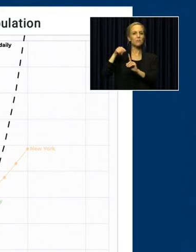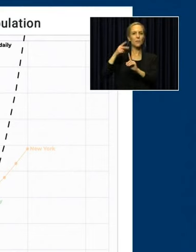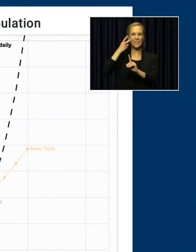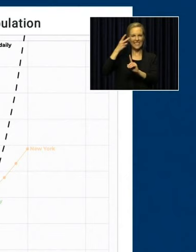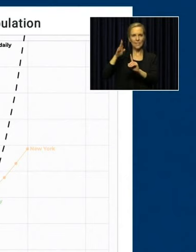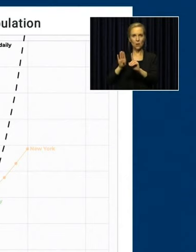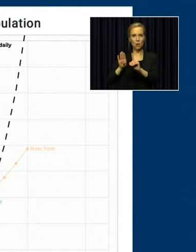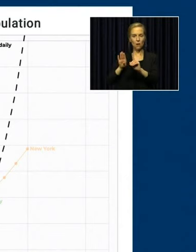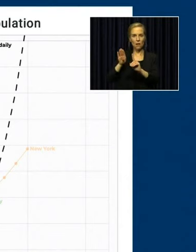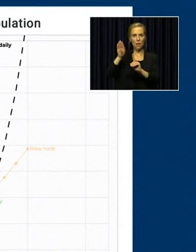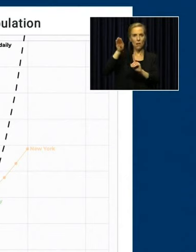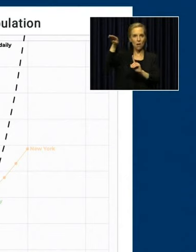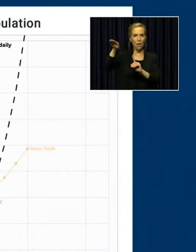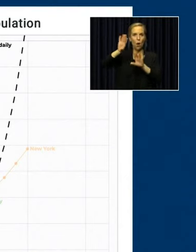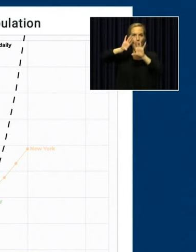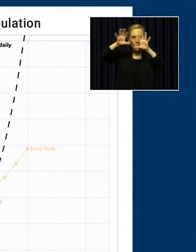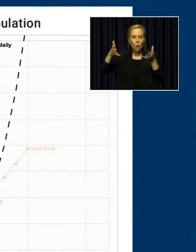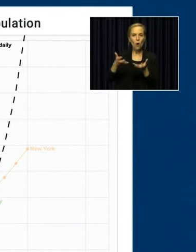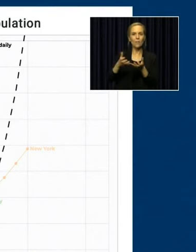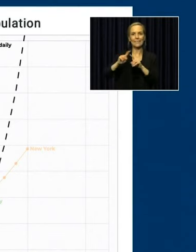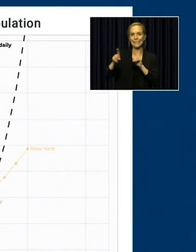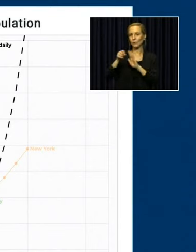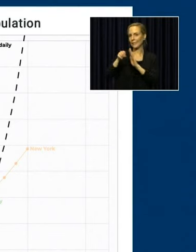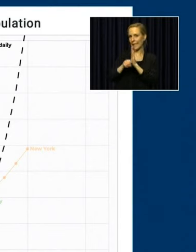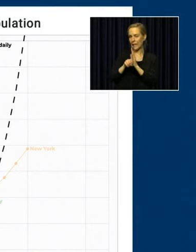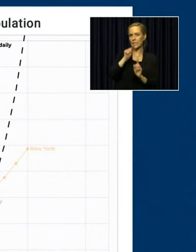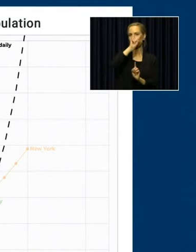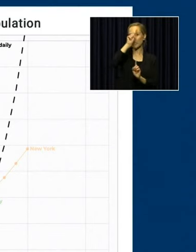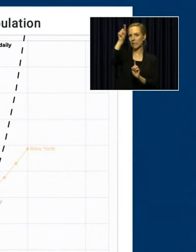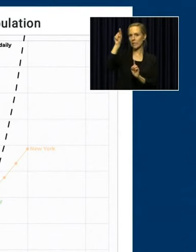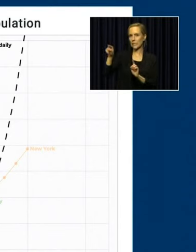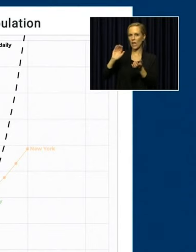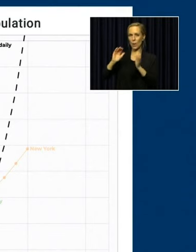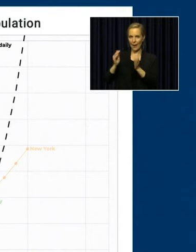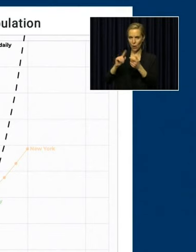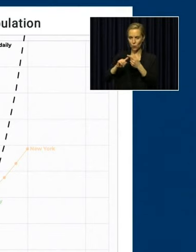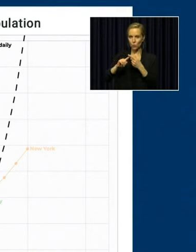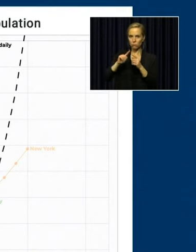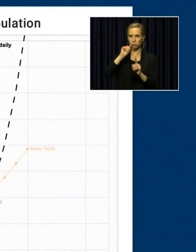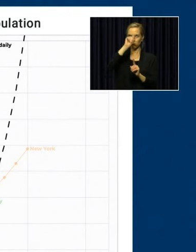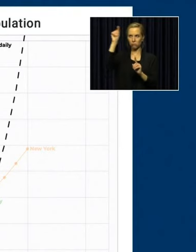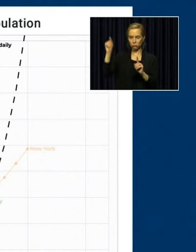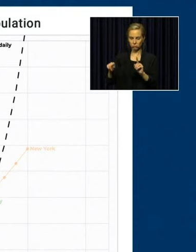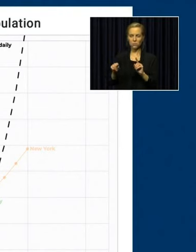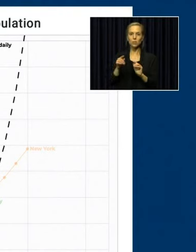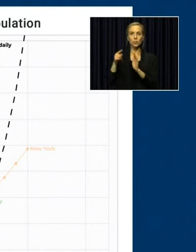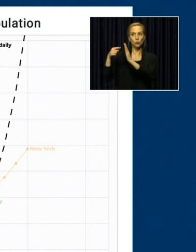CAN GO IN, AND YOU CAN SEE THERE THAT STILL WHAT WE ARE DOING IS